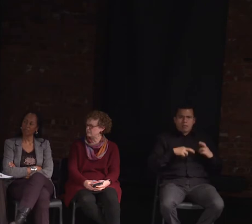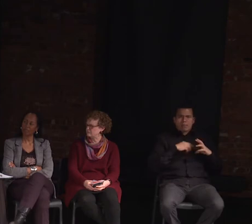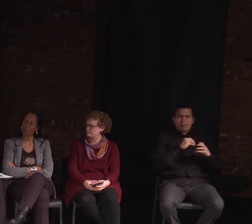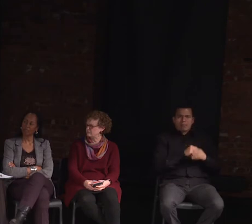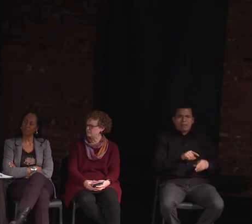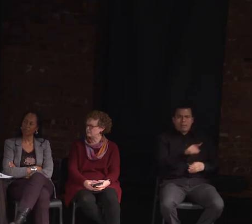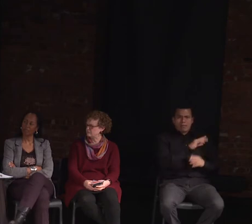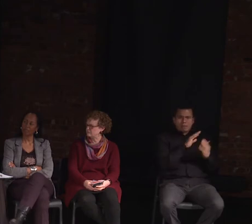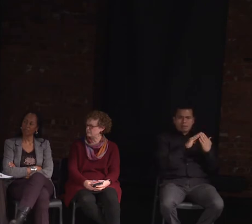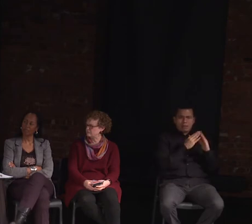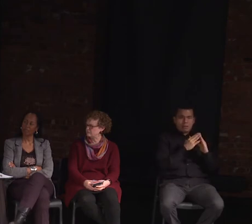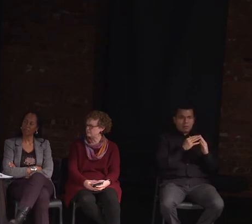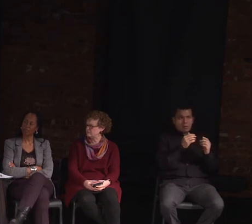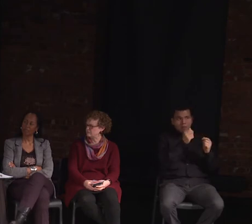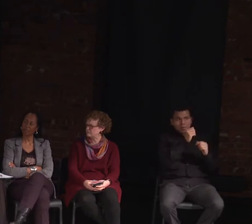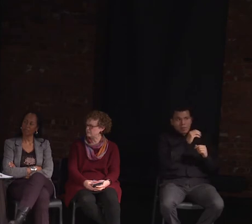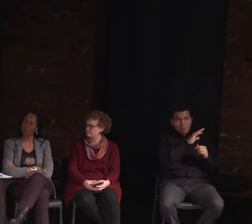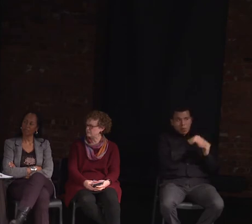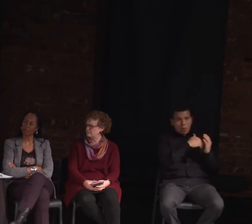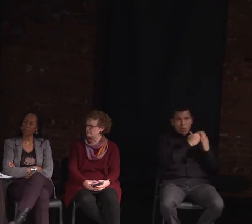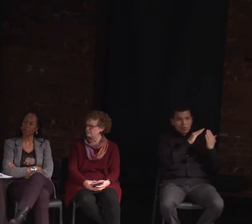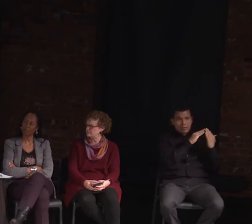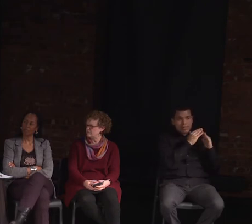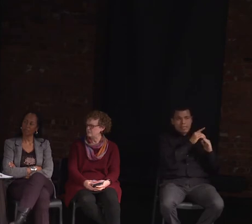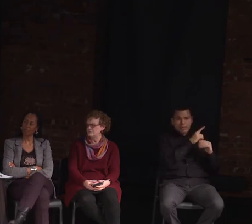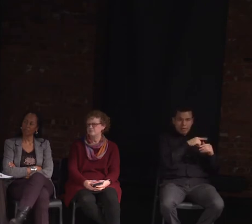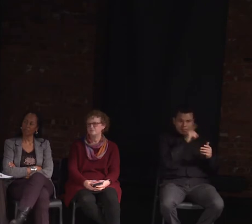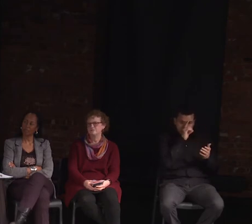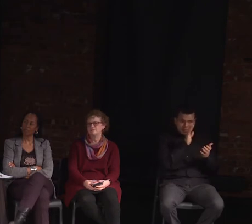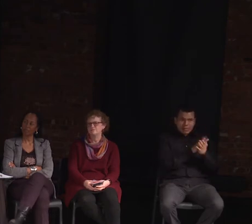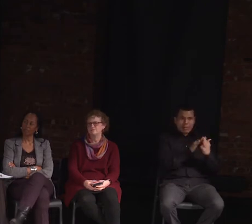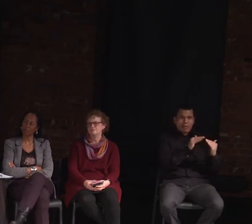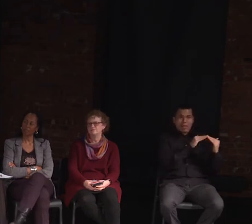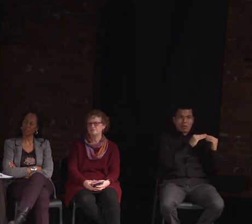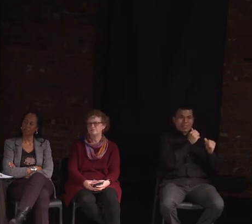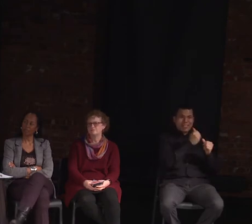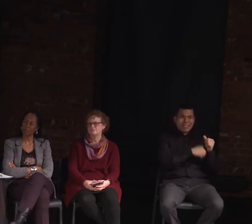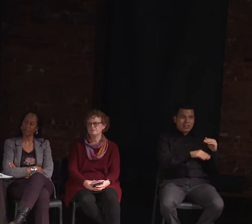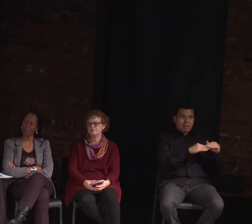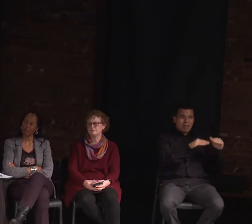Every city agency is doing this, they believe in equity at every level of government.